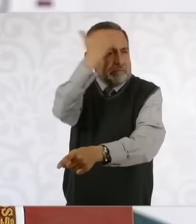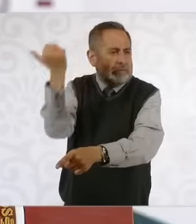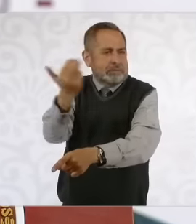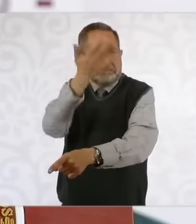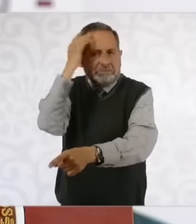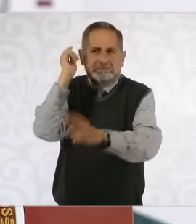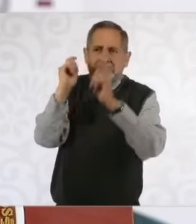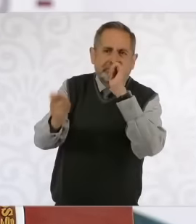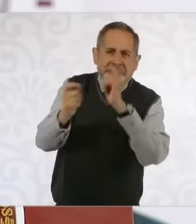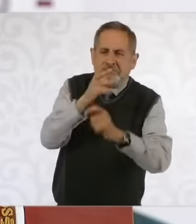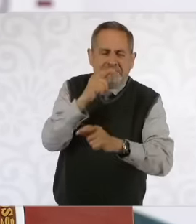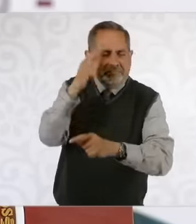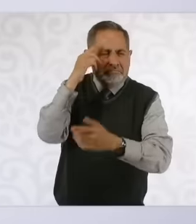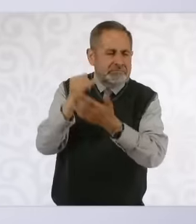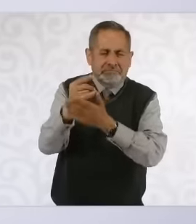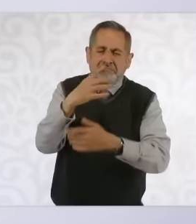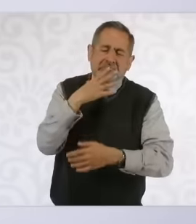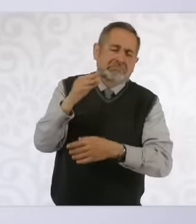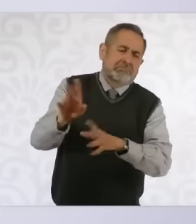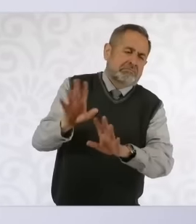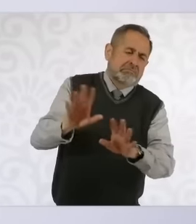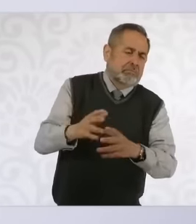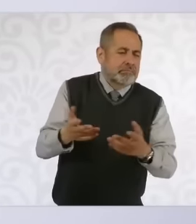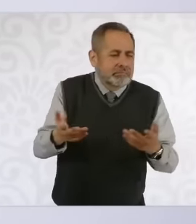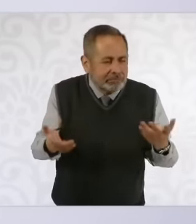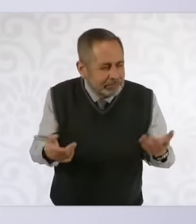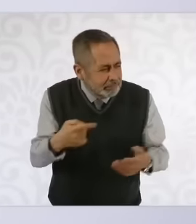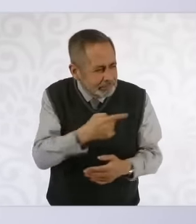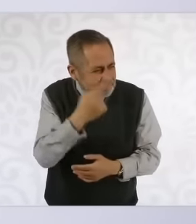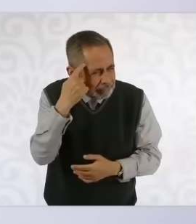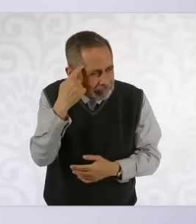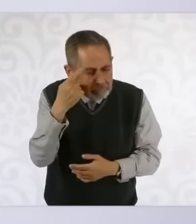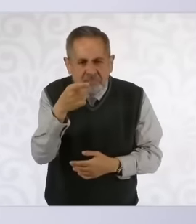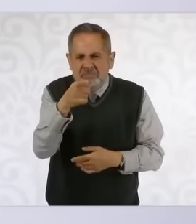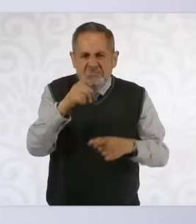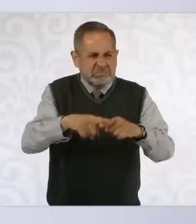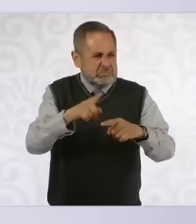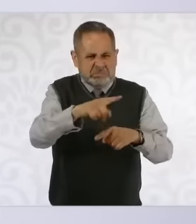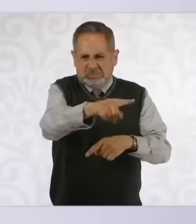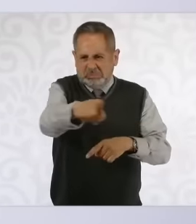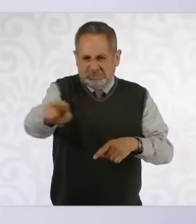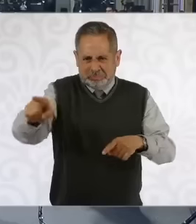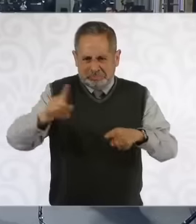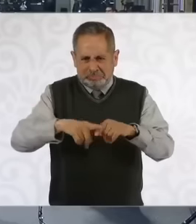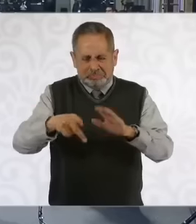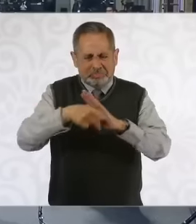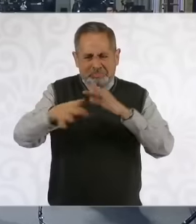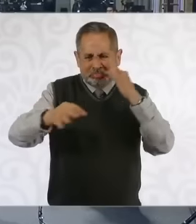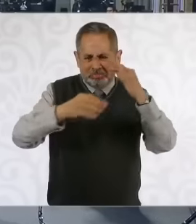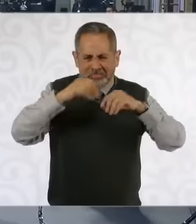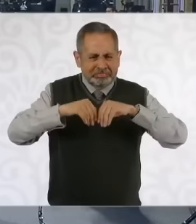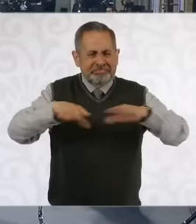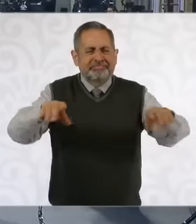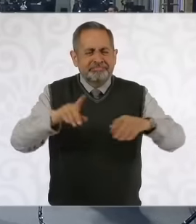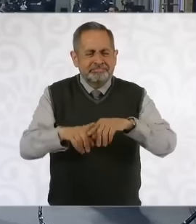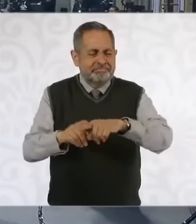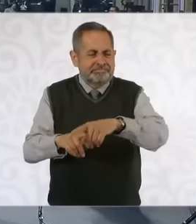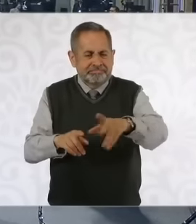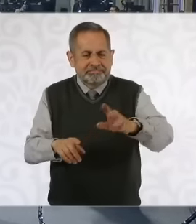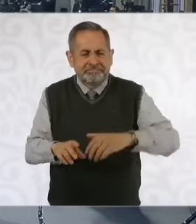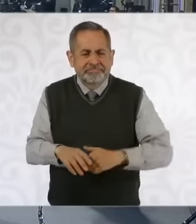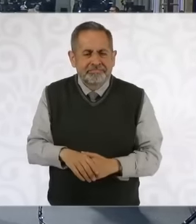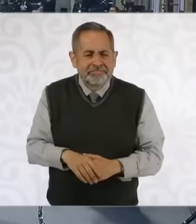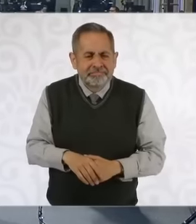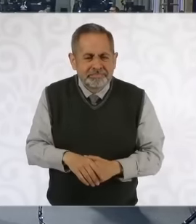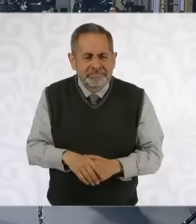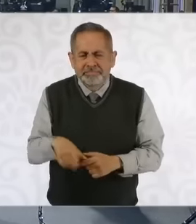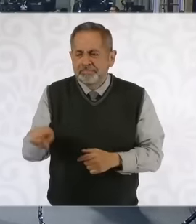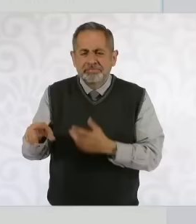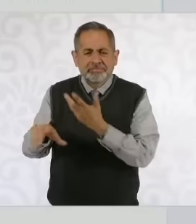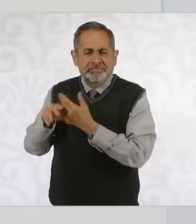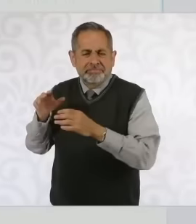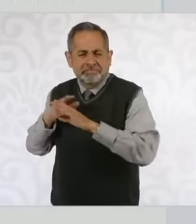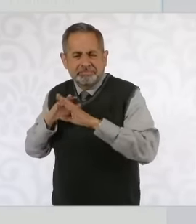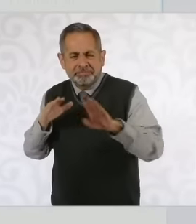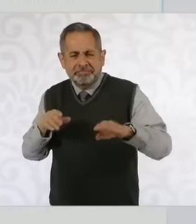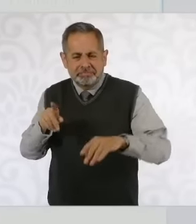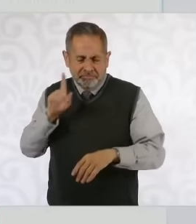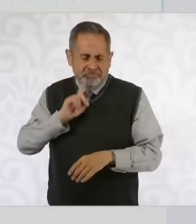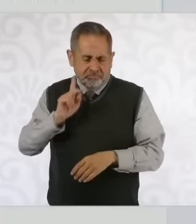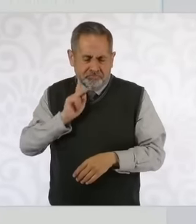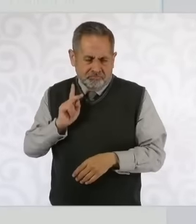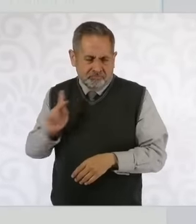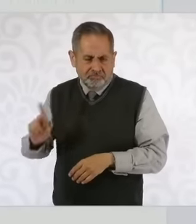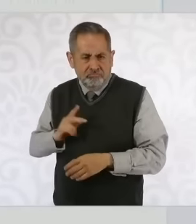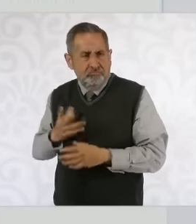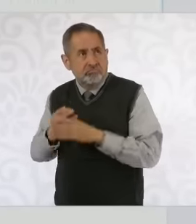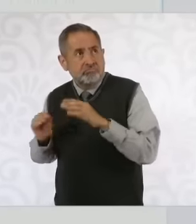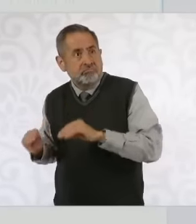make decisions. Little came out. For some of you, from a migrant, a countrywoman, a ballot,